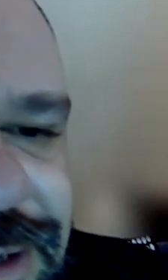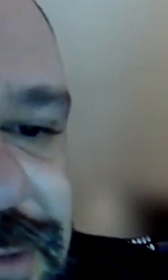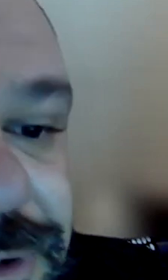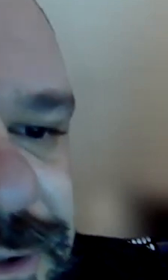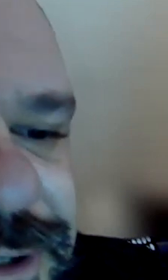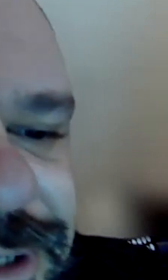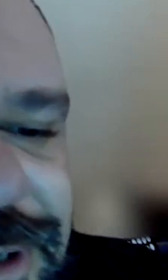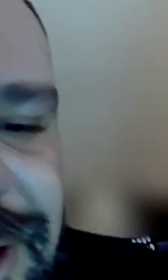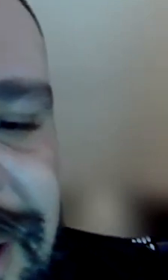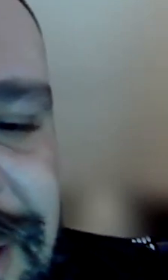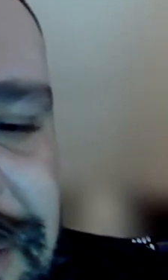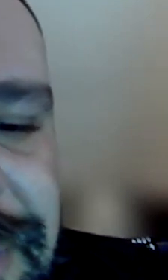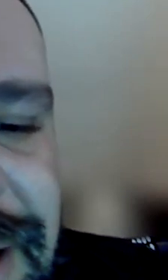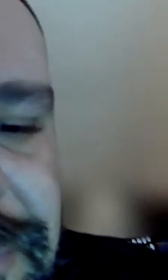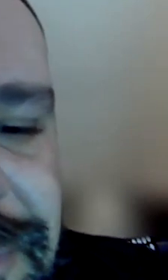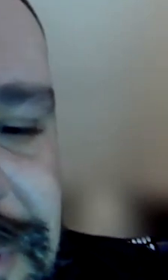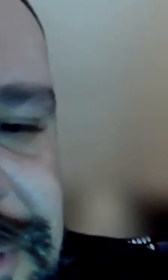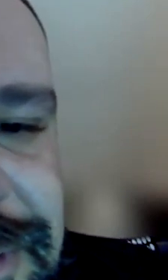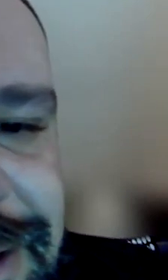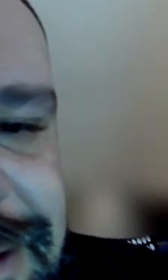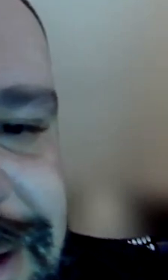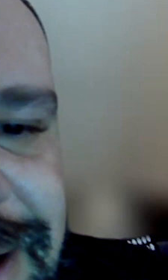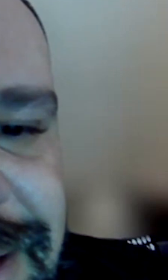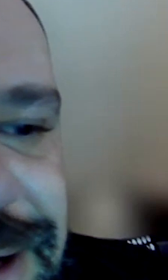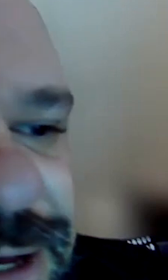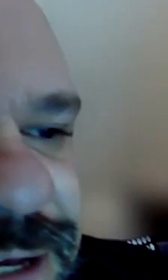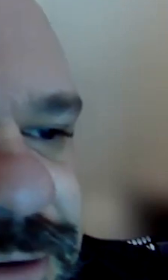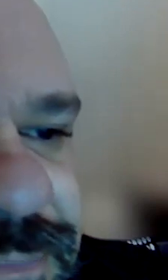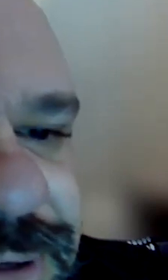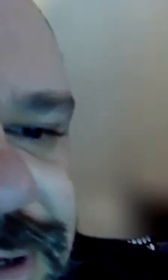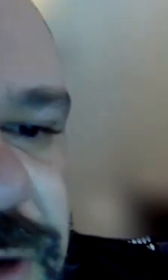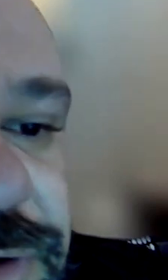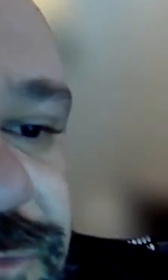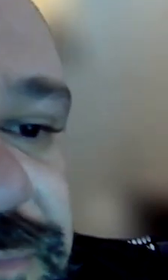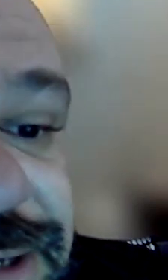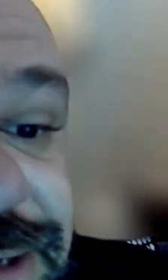my background is blurred. I would also like to say that I am